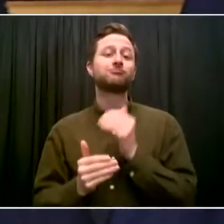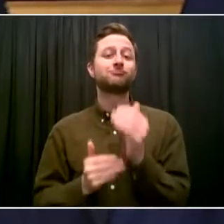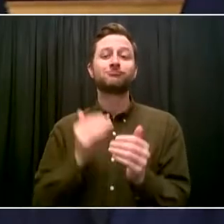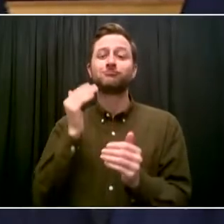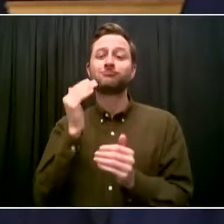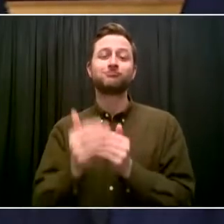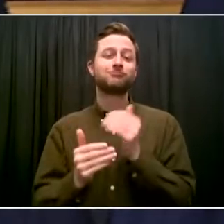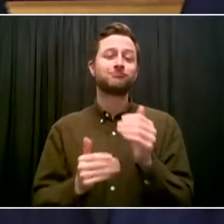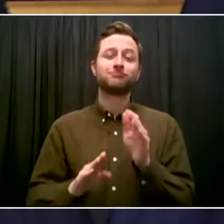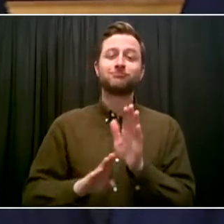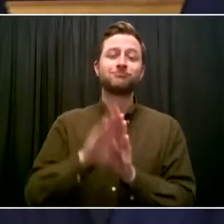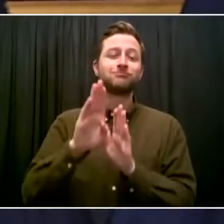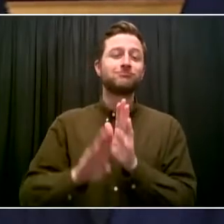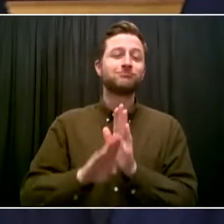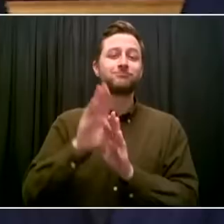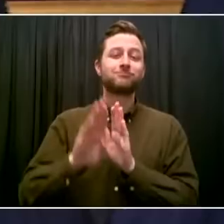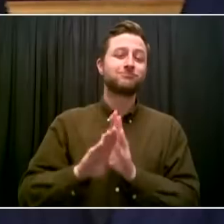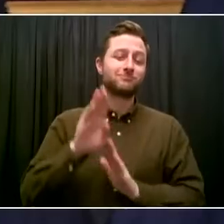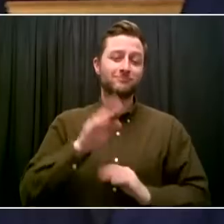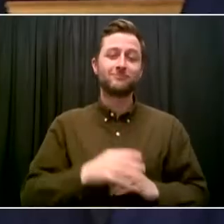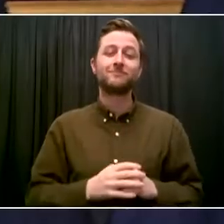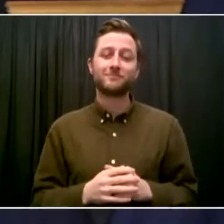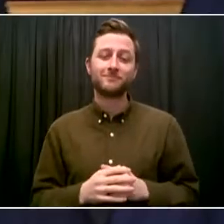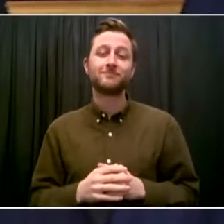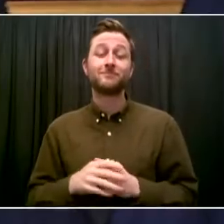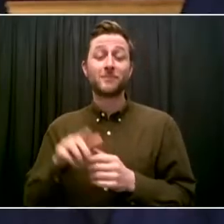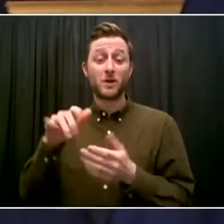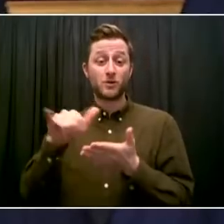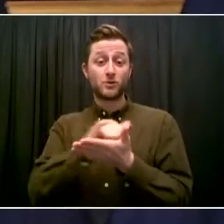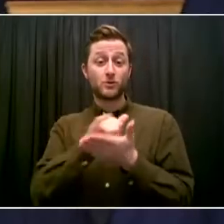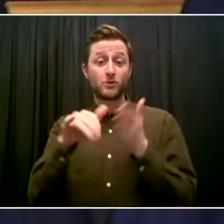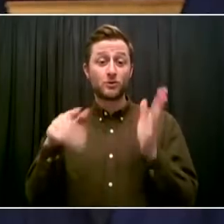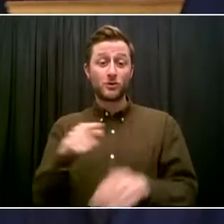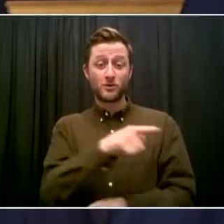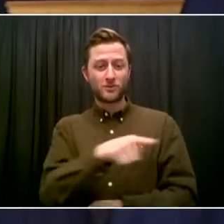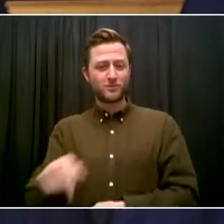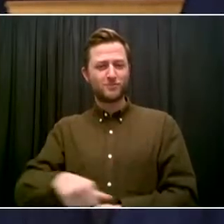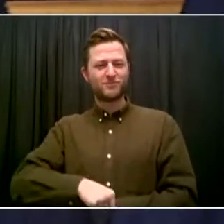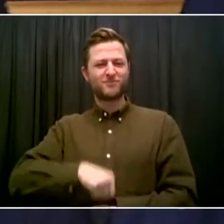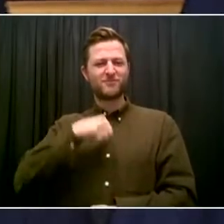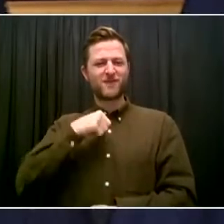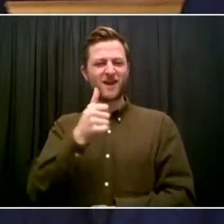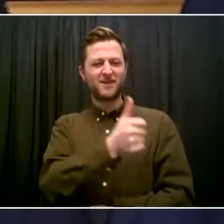TO REMAIN OPEN. THIS CITY IS